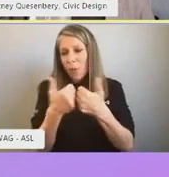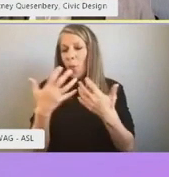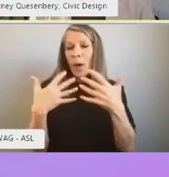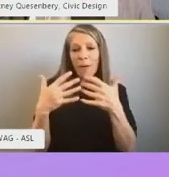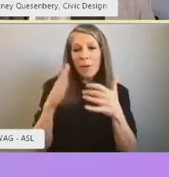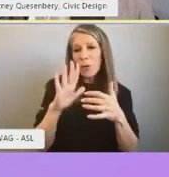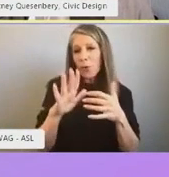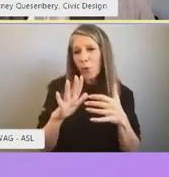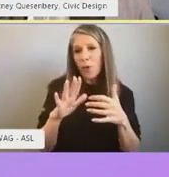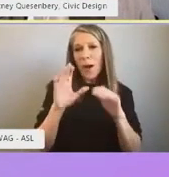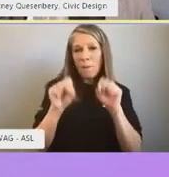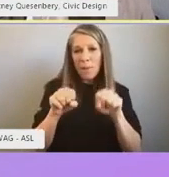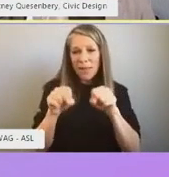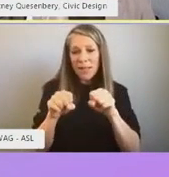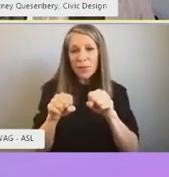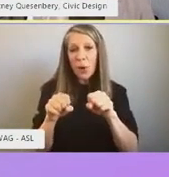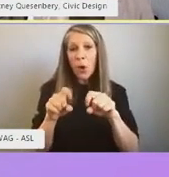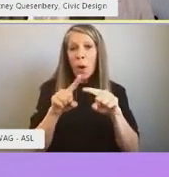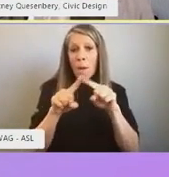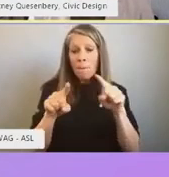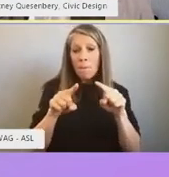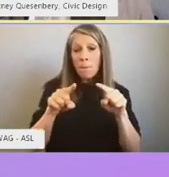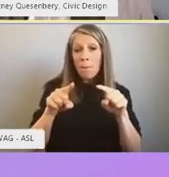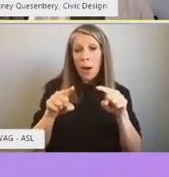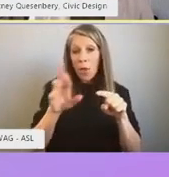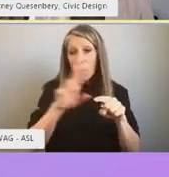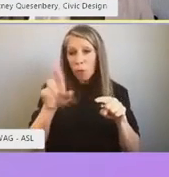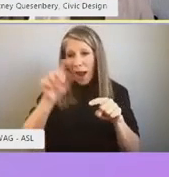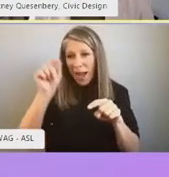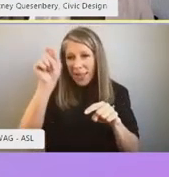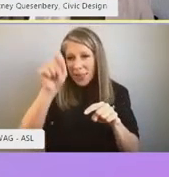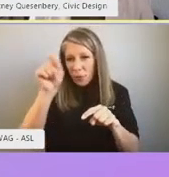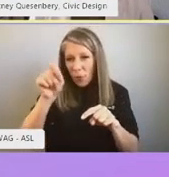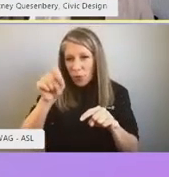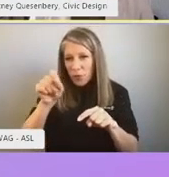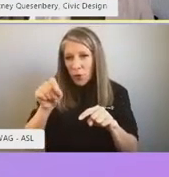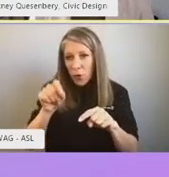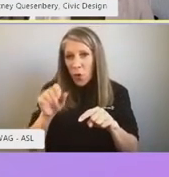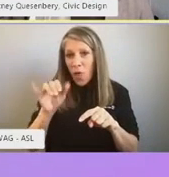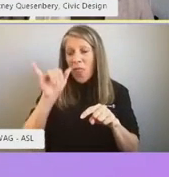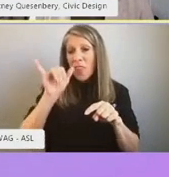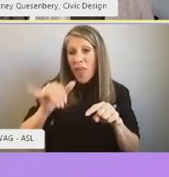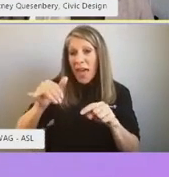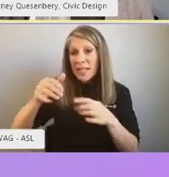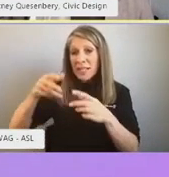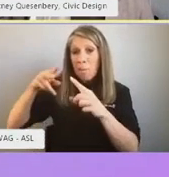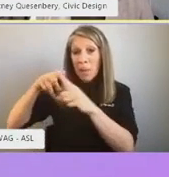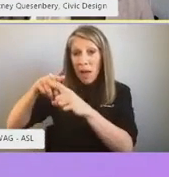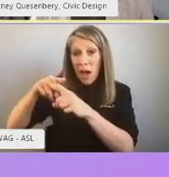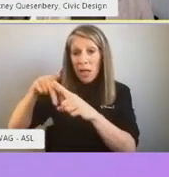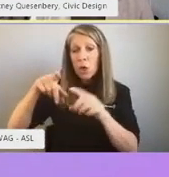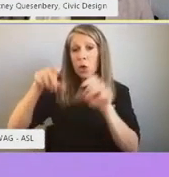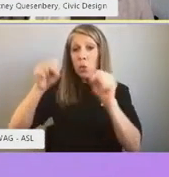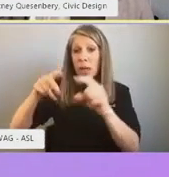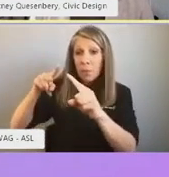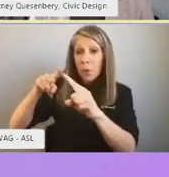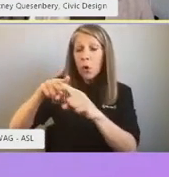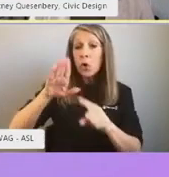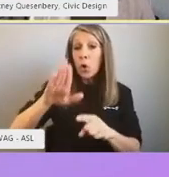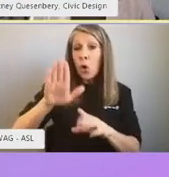we sat down and go this is just fun. It was easy whether you were or were not a gamer, whatever your dexterity. The